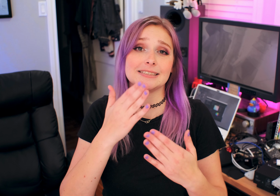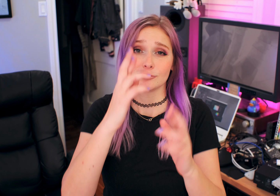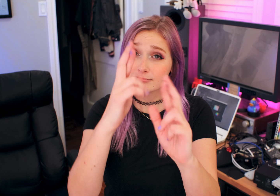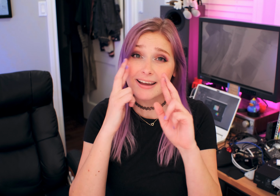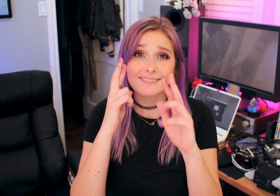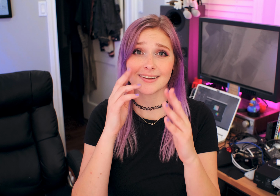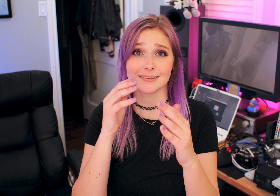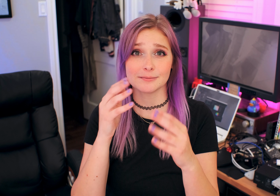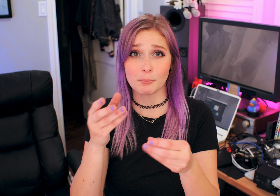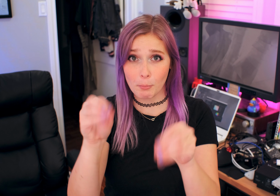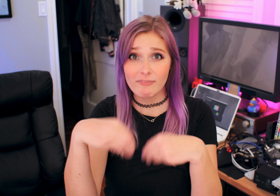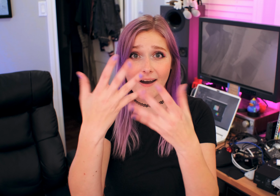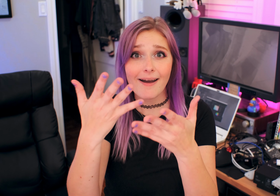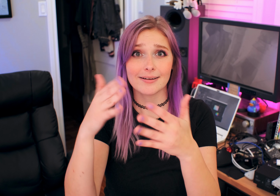Please be respectful to us and provide access.